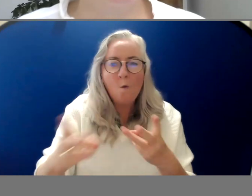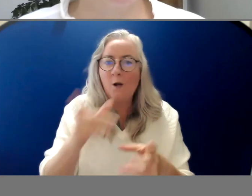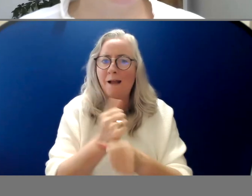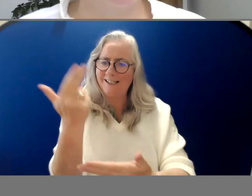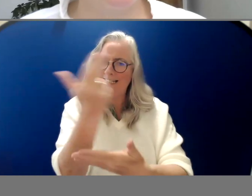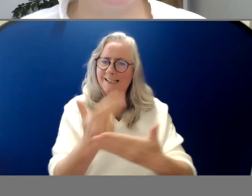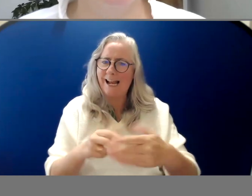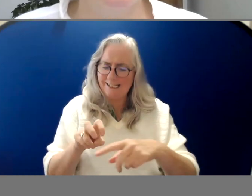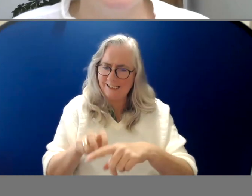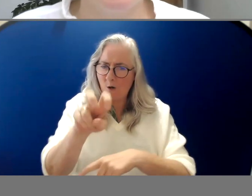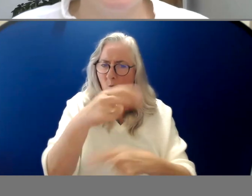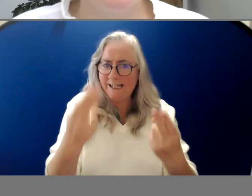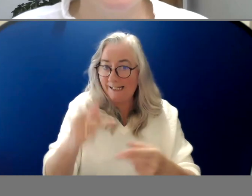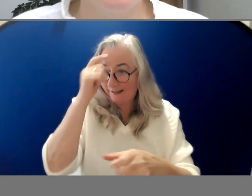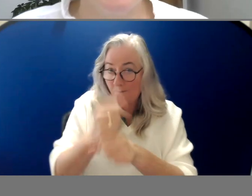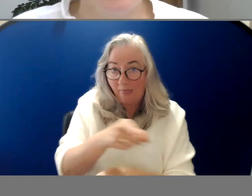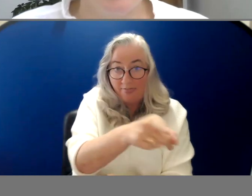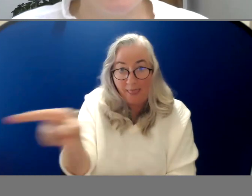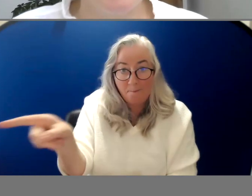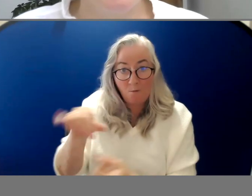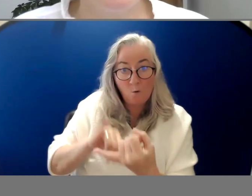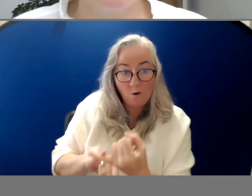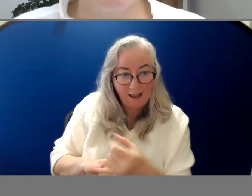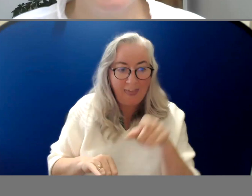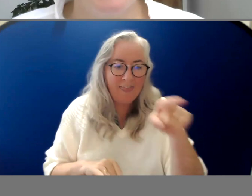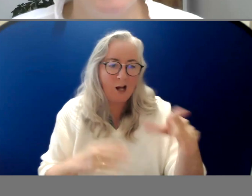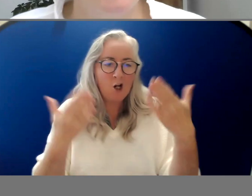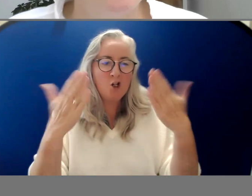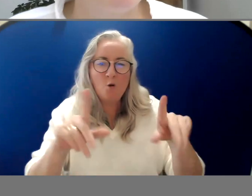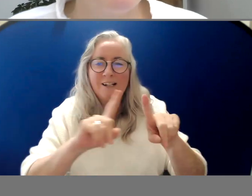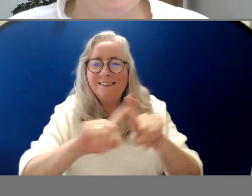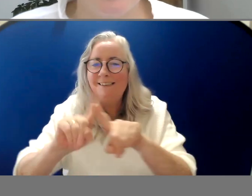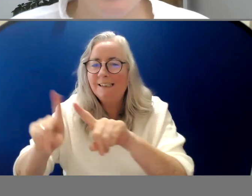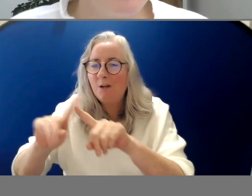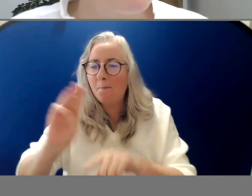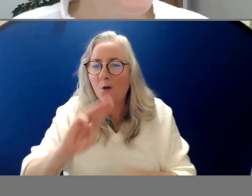think about the users and this slide shows a series of images of people carrying shopping